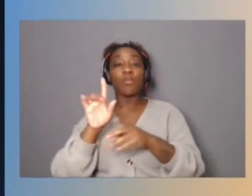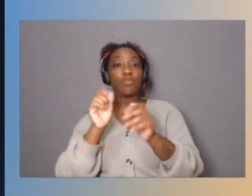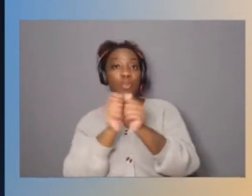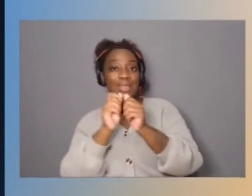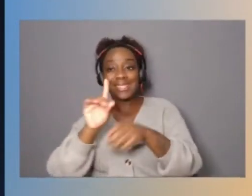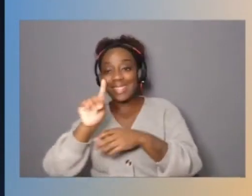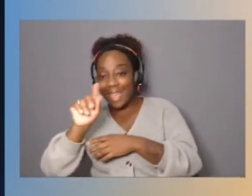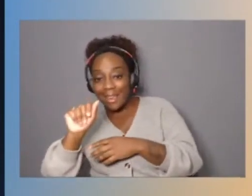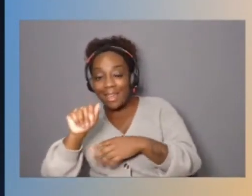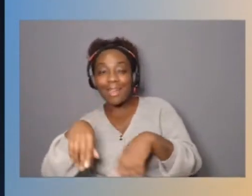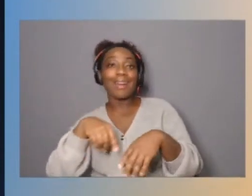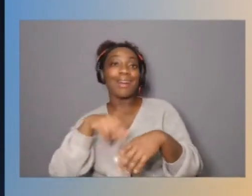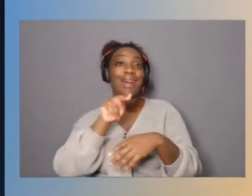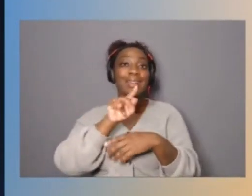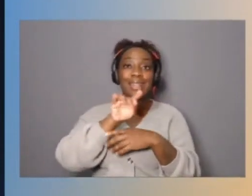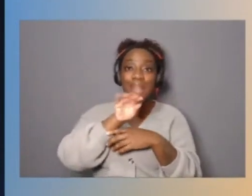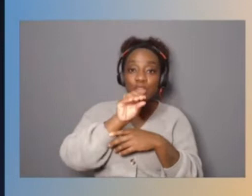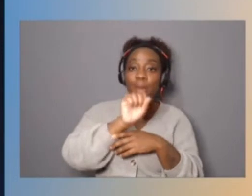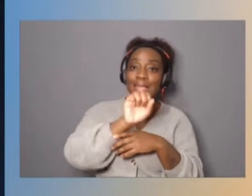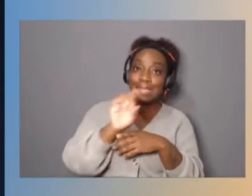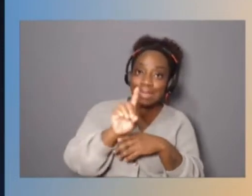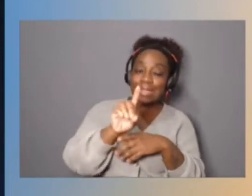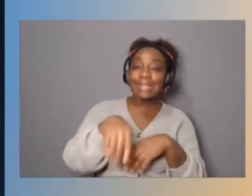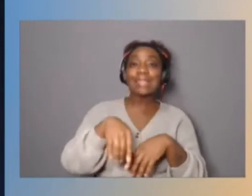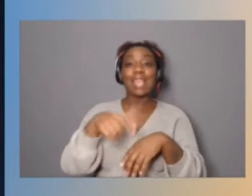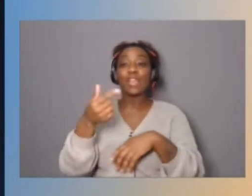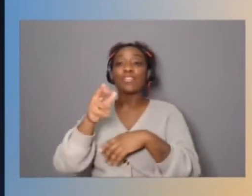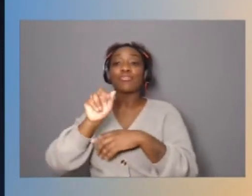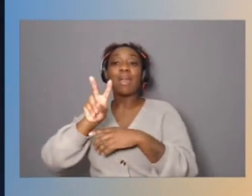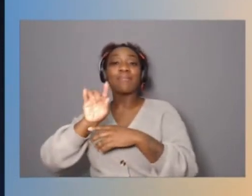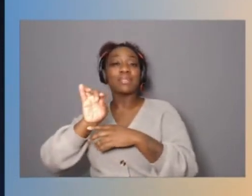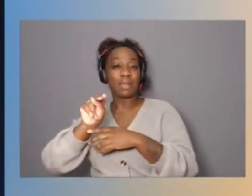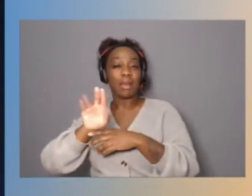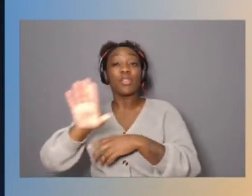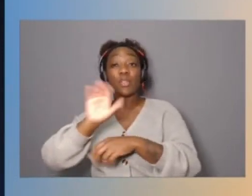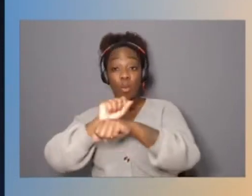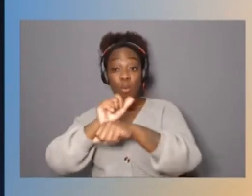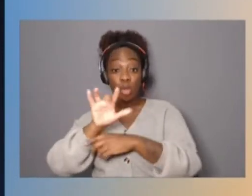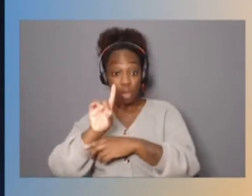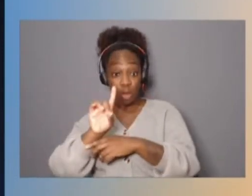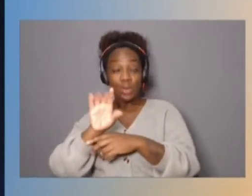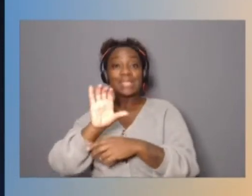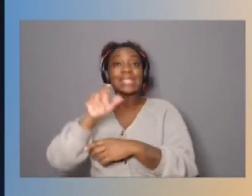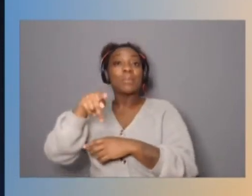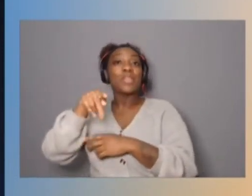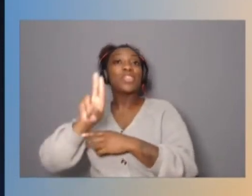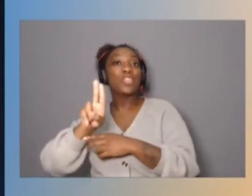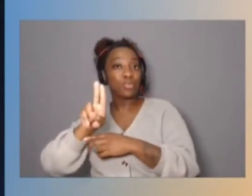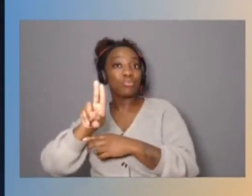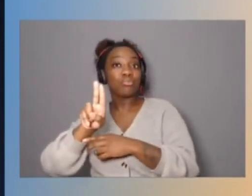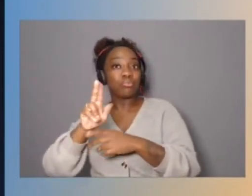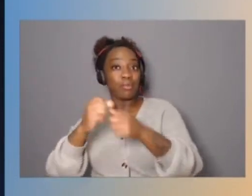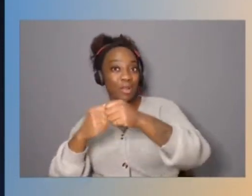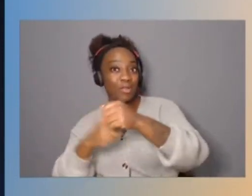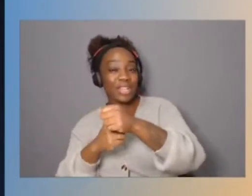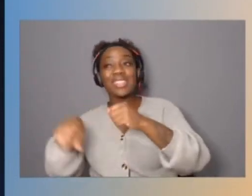and their workload is CPU bound. And it benefits from the high capacity, low latency, SSD storage, essentially.